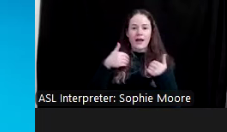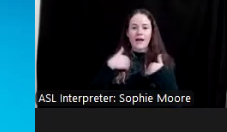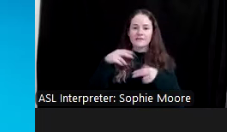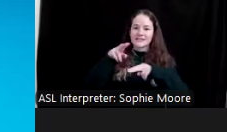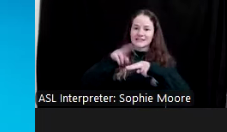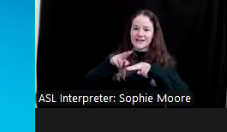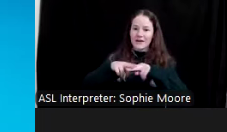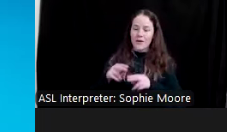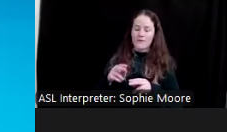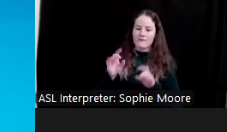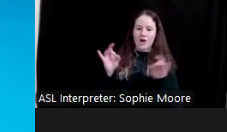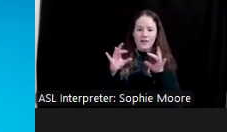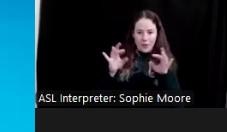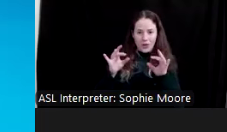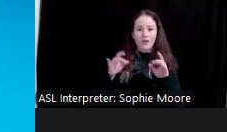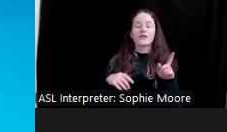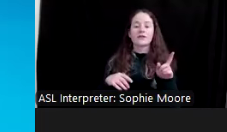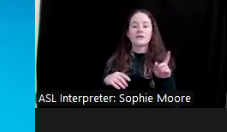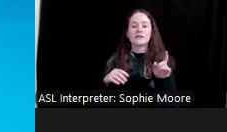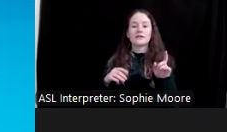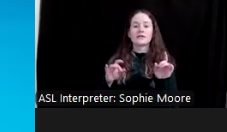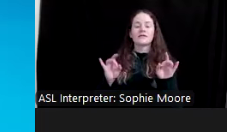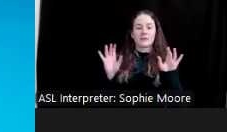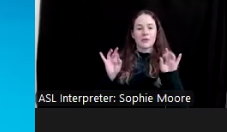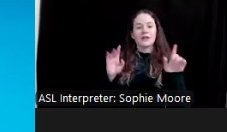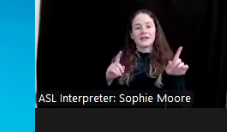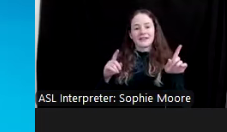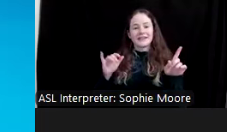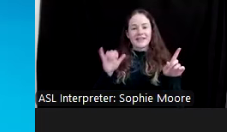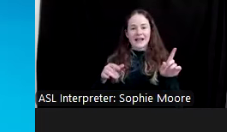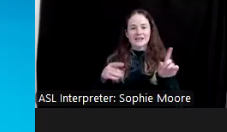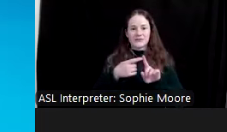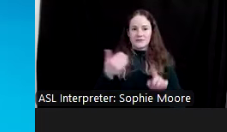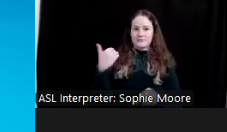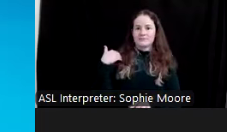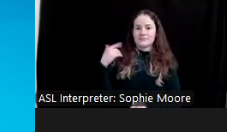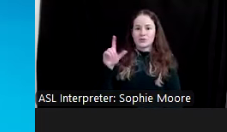Paralympics in 2016. They're able to participate in volleyball no matter what is happening um with their bodies. And